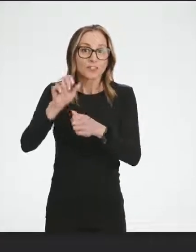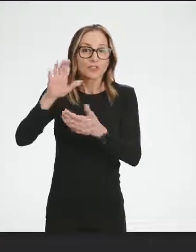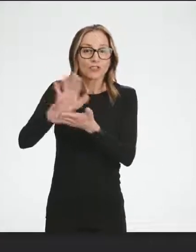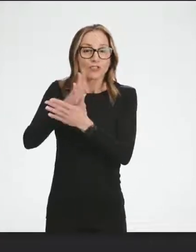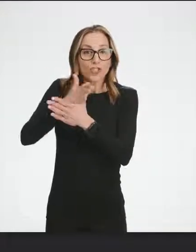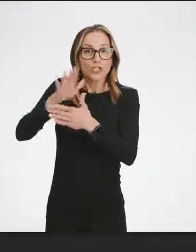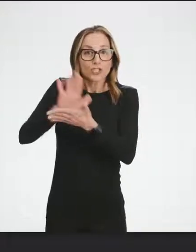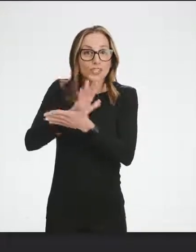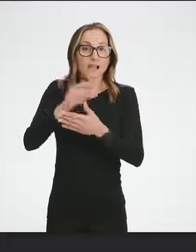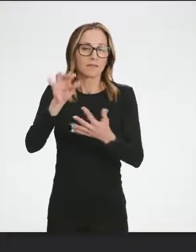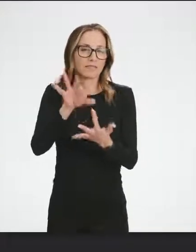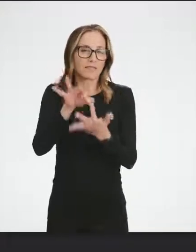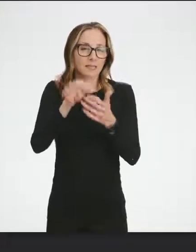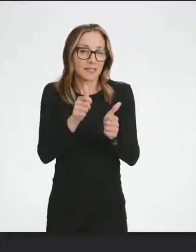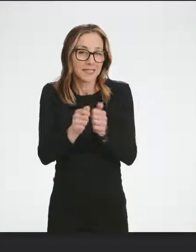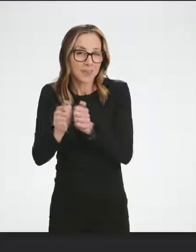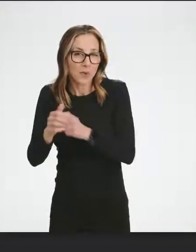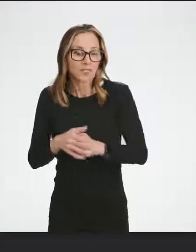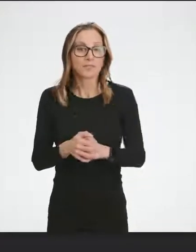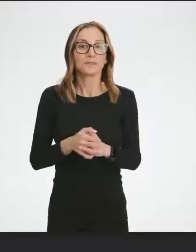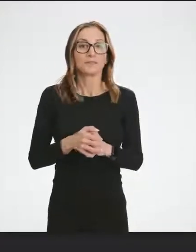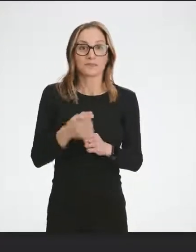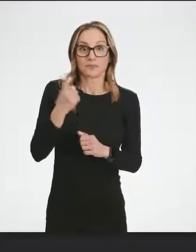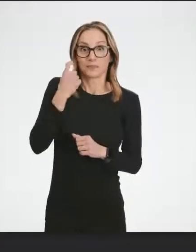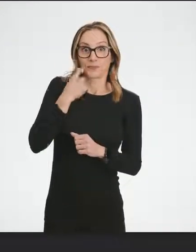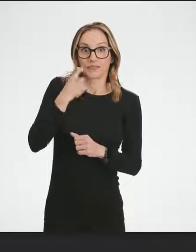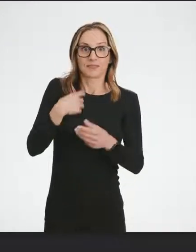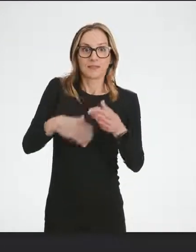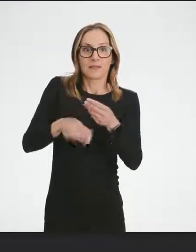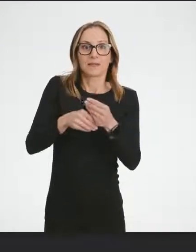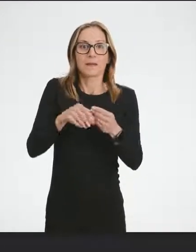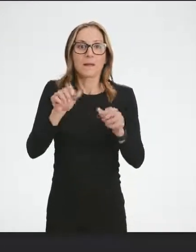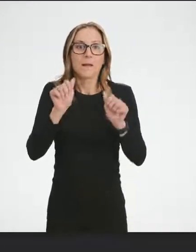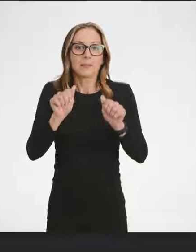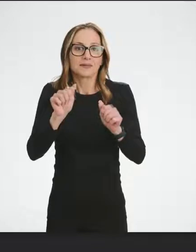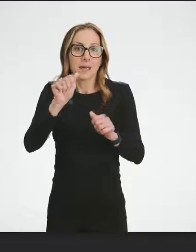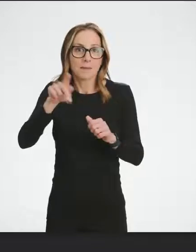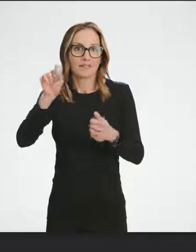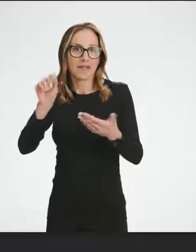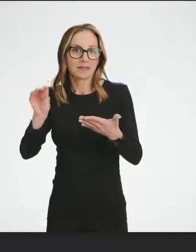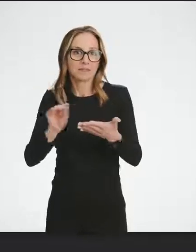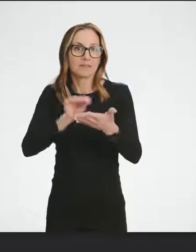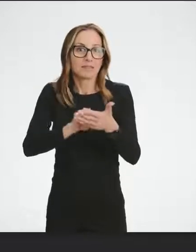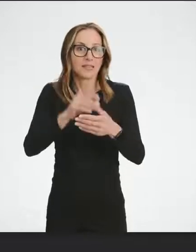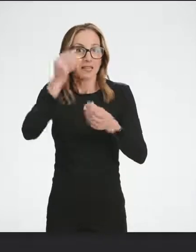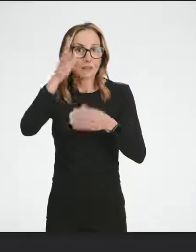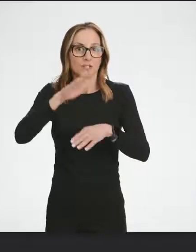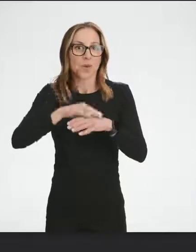And more recently, it's included the ability to have your app display key information on the Home Screen using widgets.